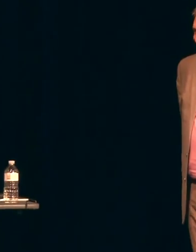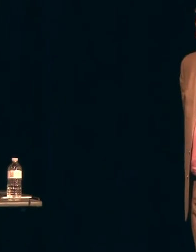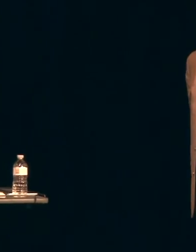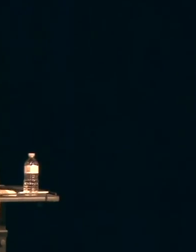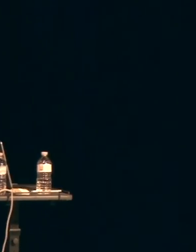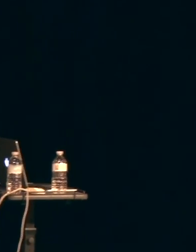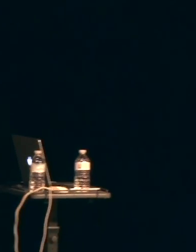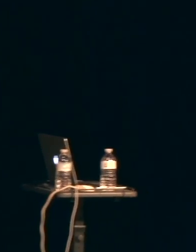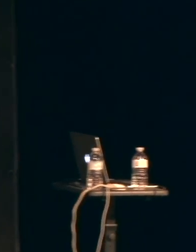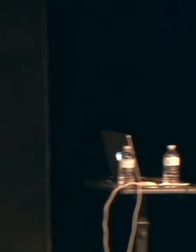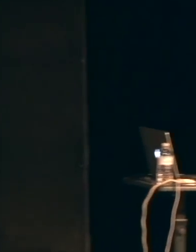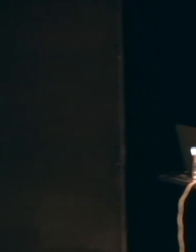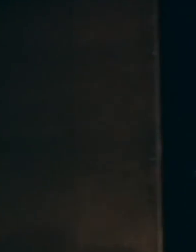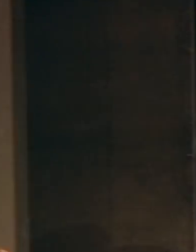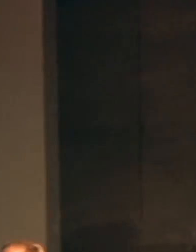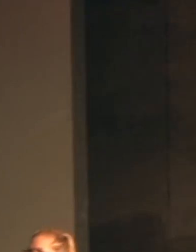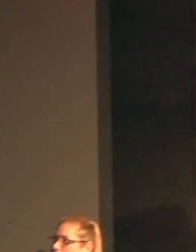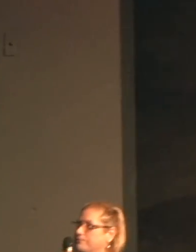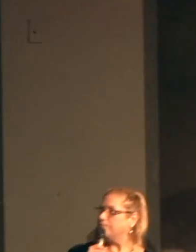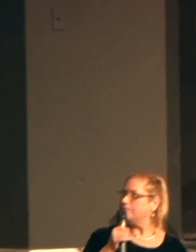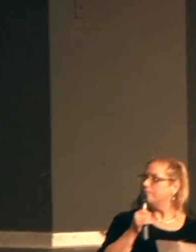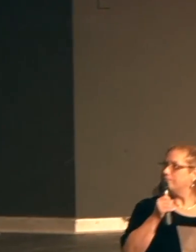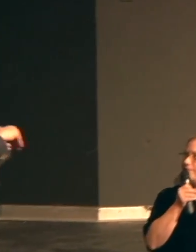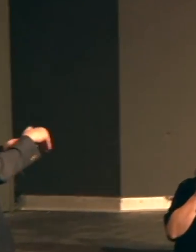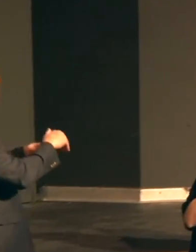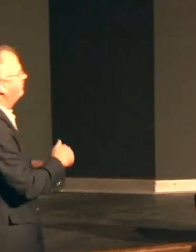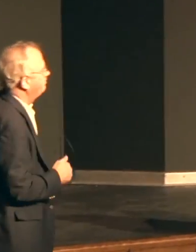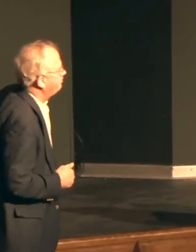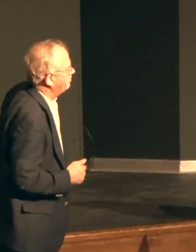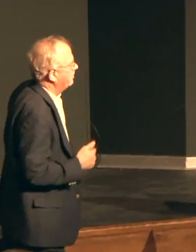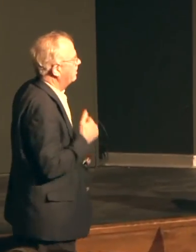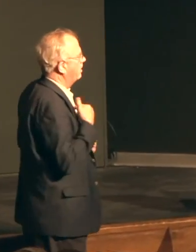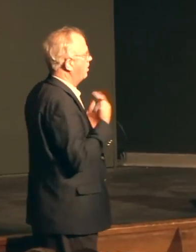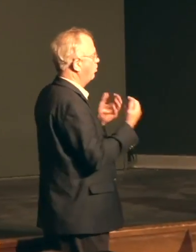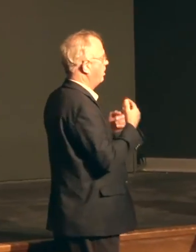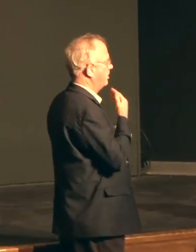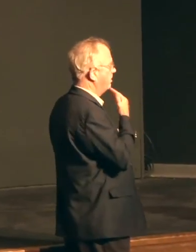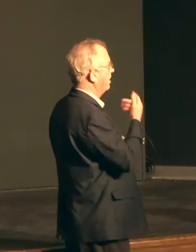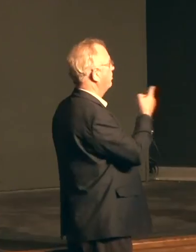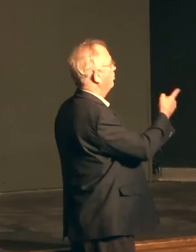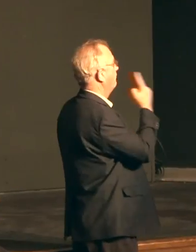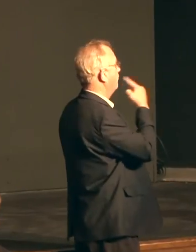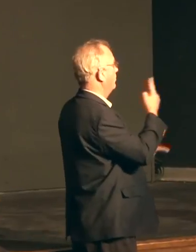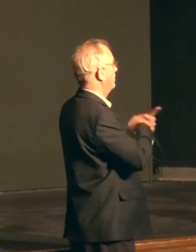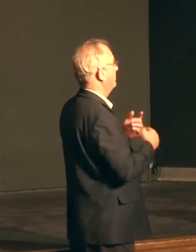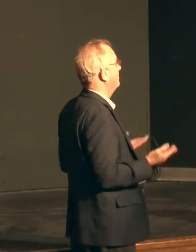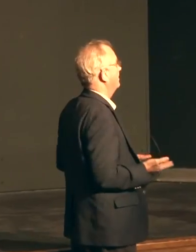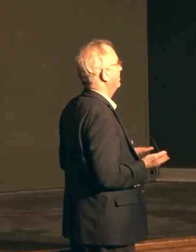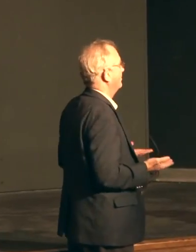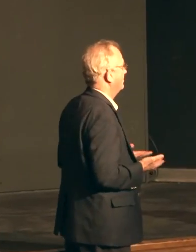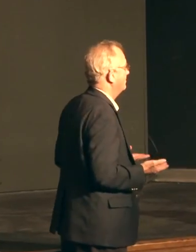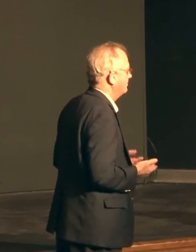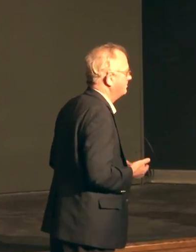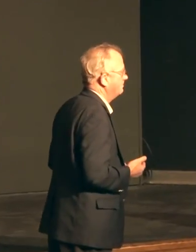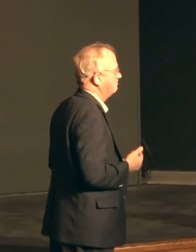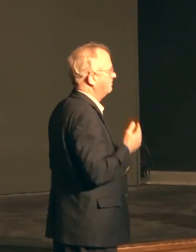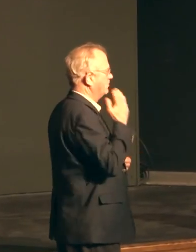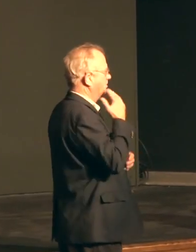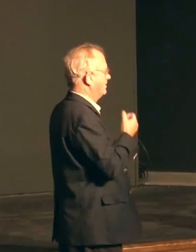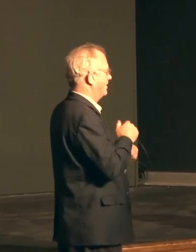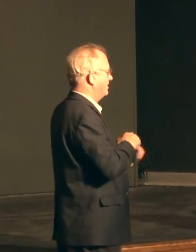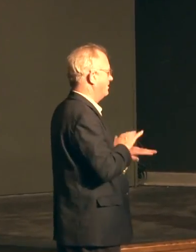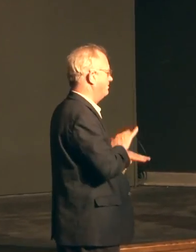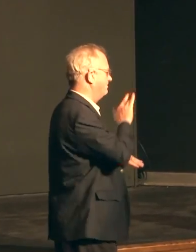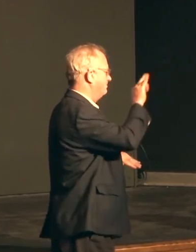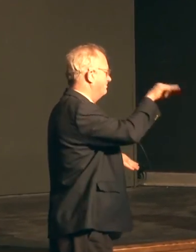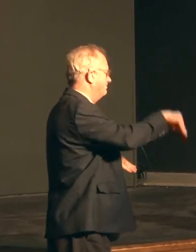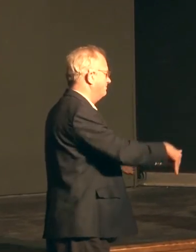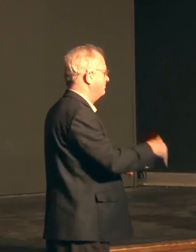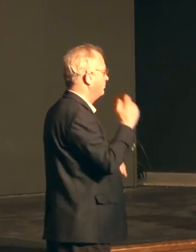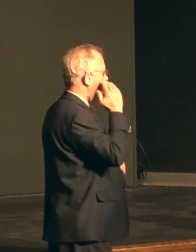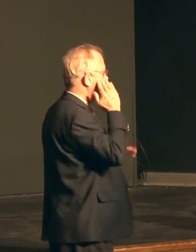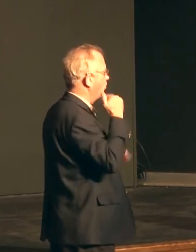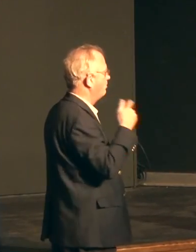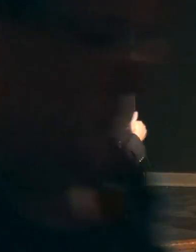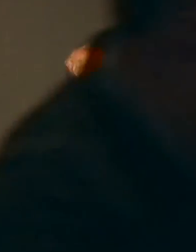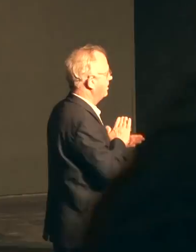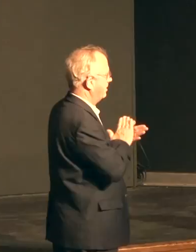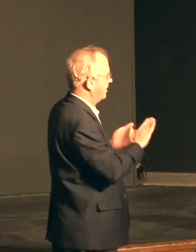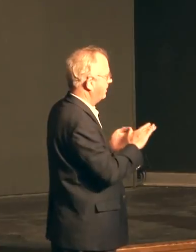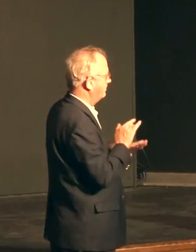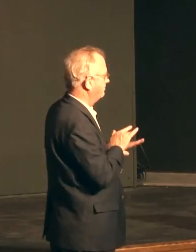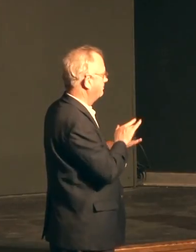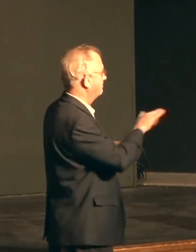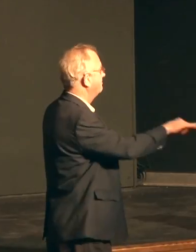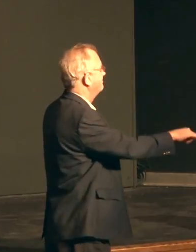Good evening. I want to thank you for coming here. To take the time,